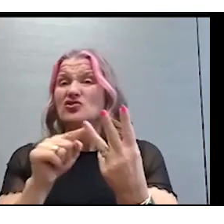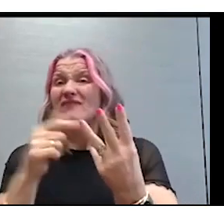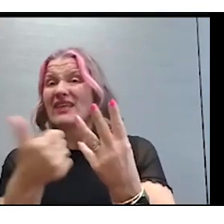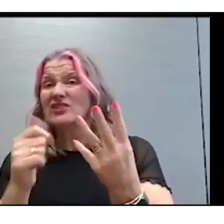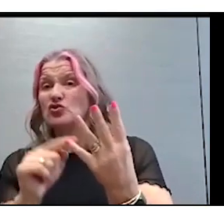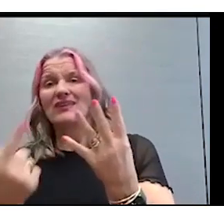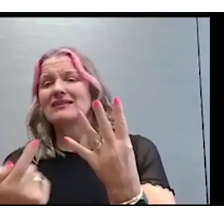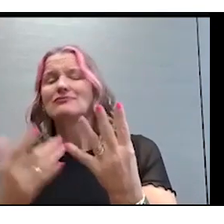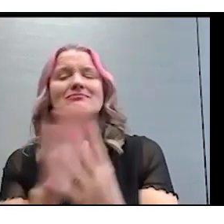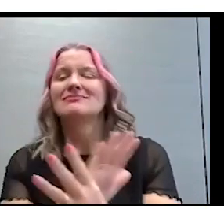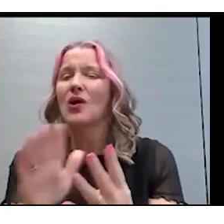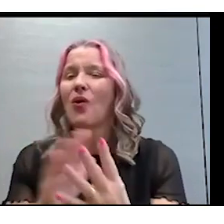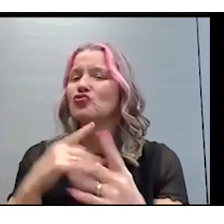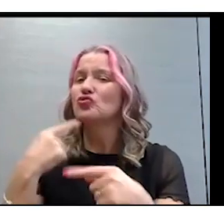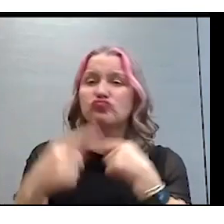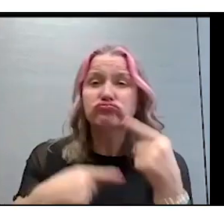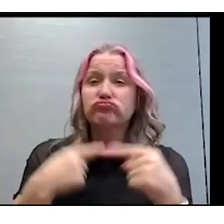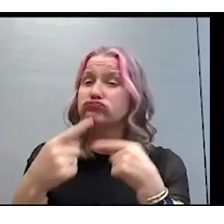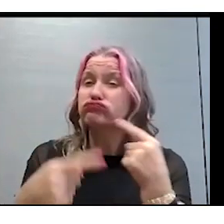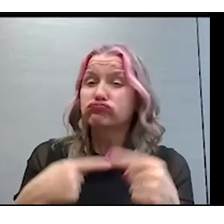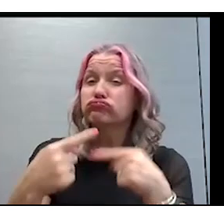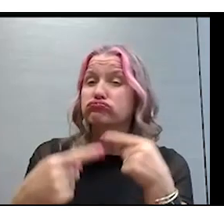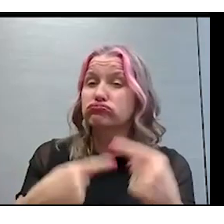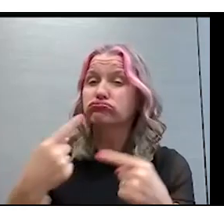of the products through feedback that you receive and so forth.